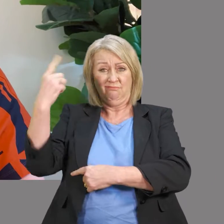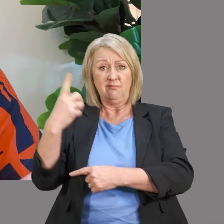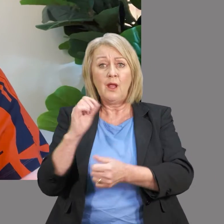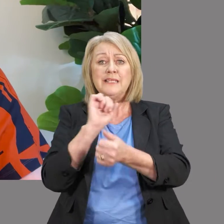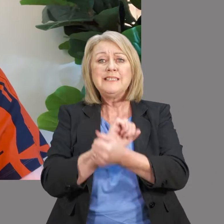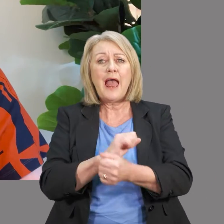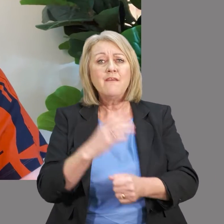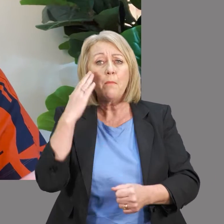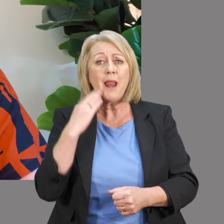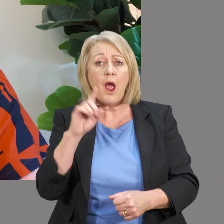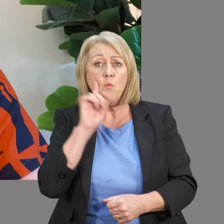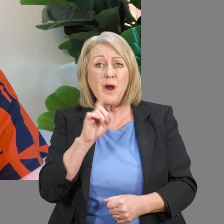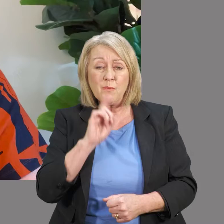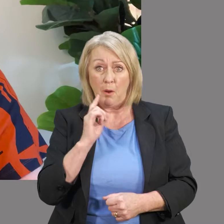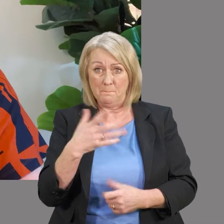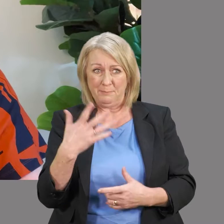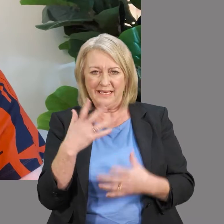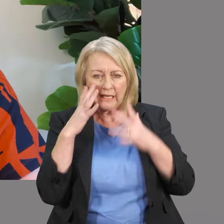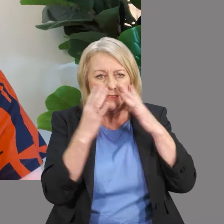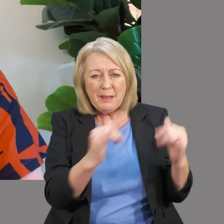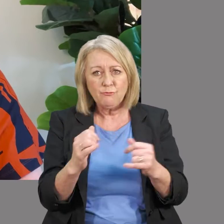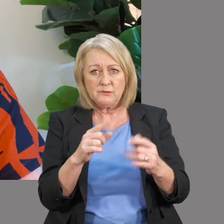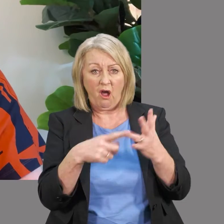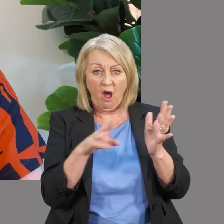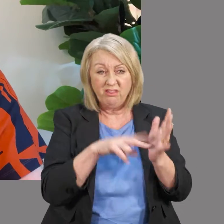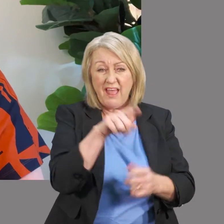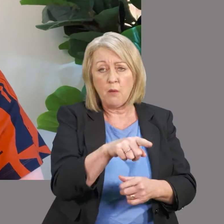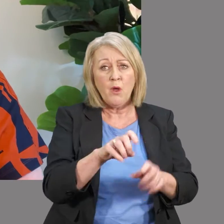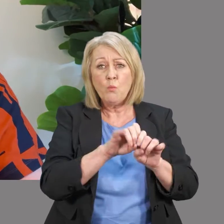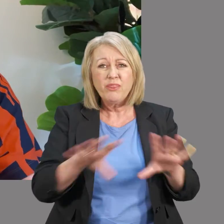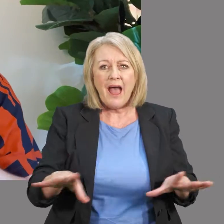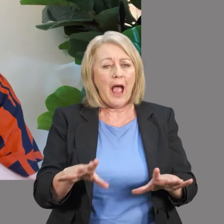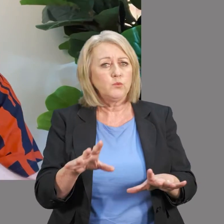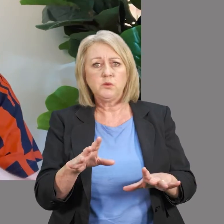were surgically experimented on without their consent or pain management by the “father of